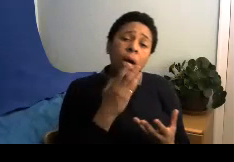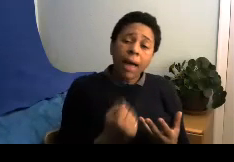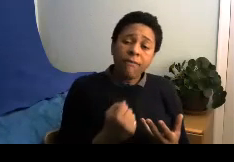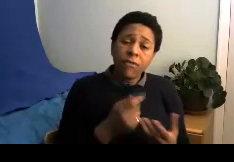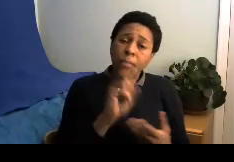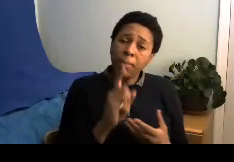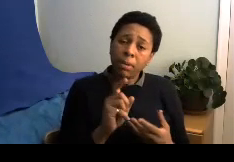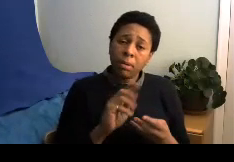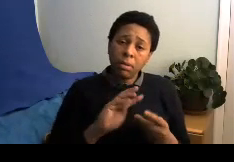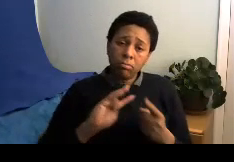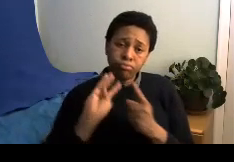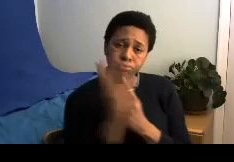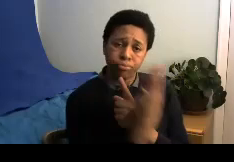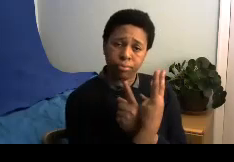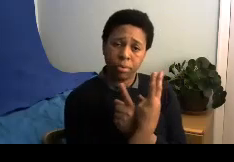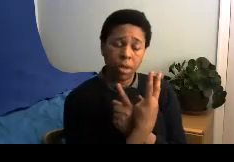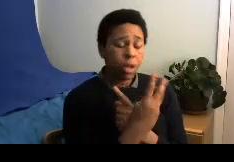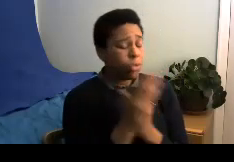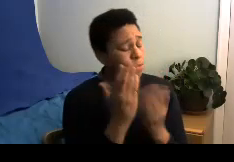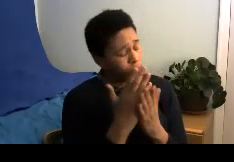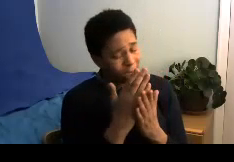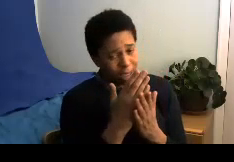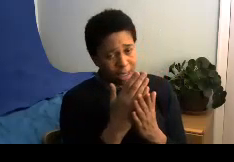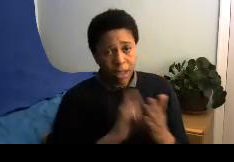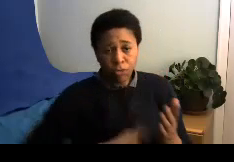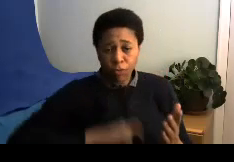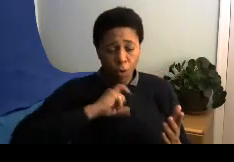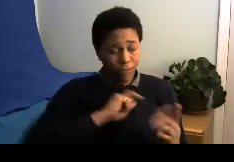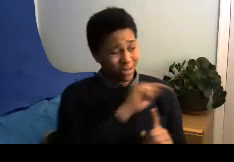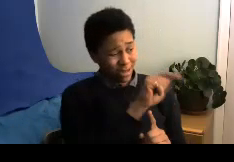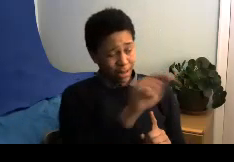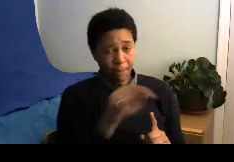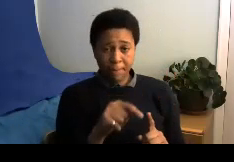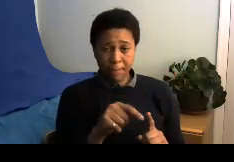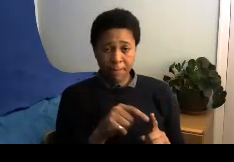believe in you and who you trust. Don't, you know, get rid